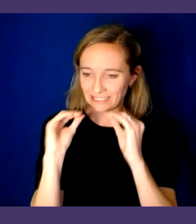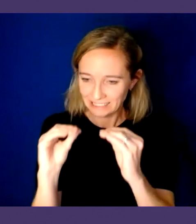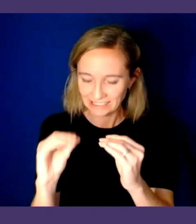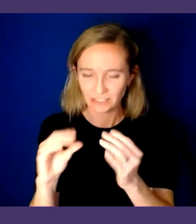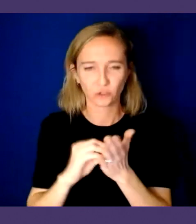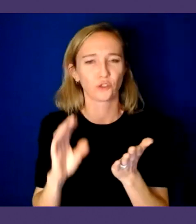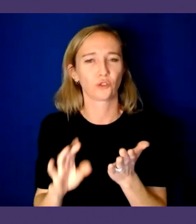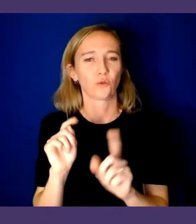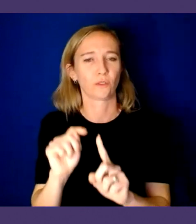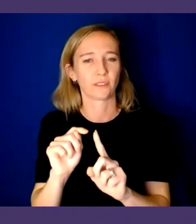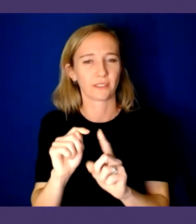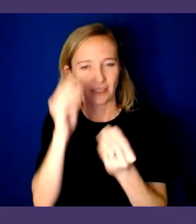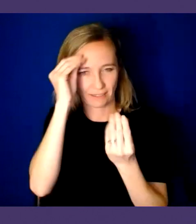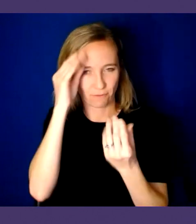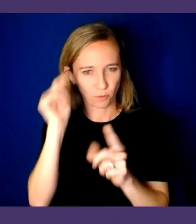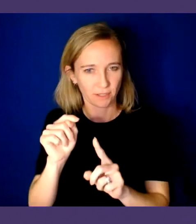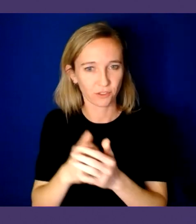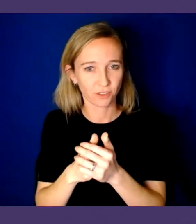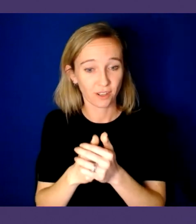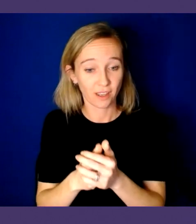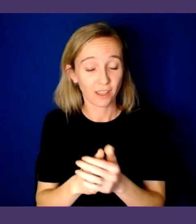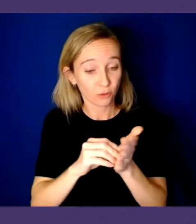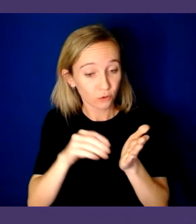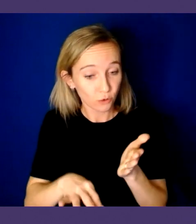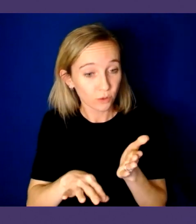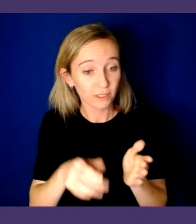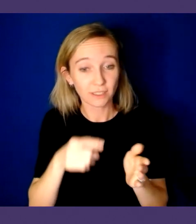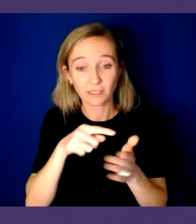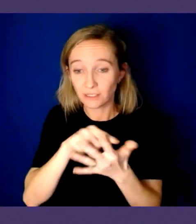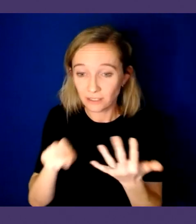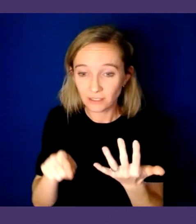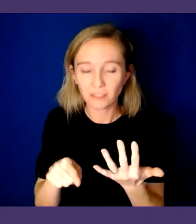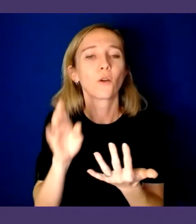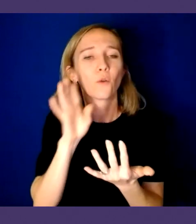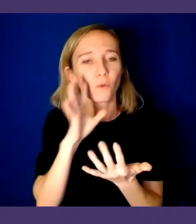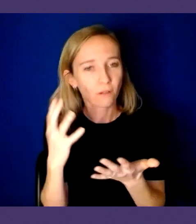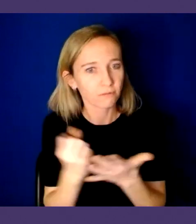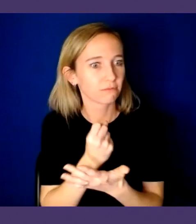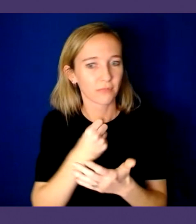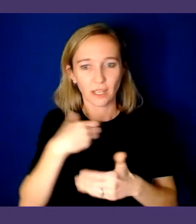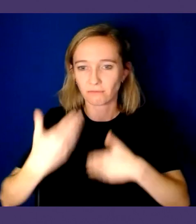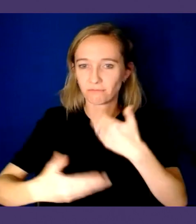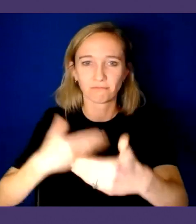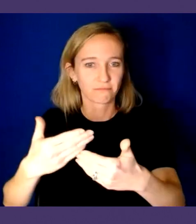Then from students, this one really ties into what Sam was saying and it is what we've talked about before.